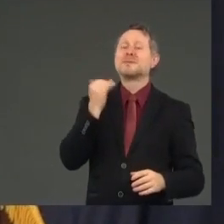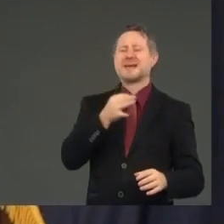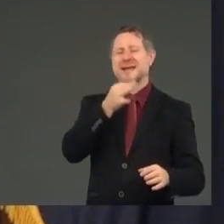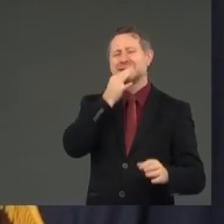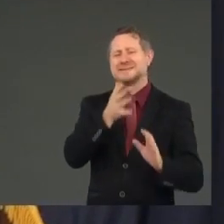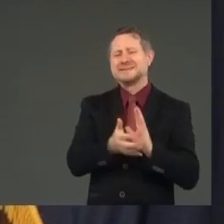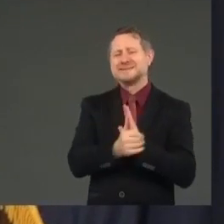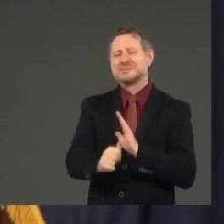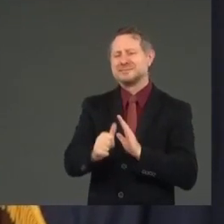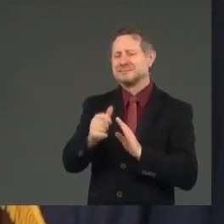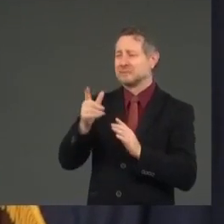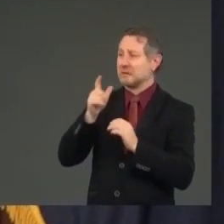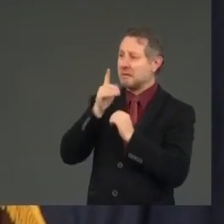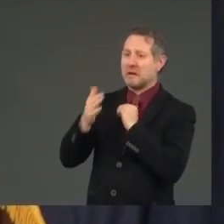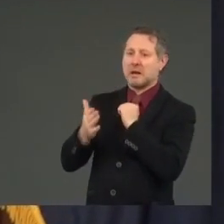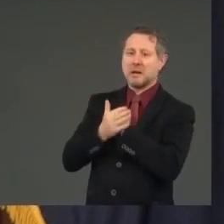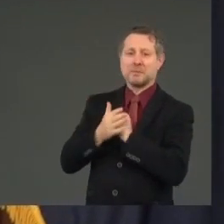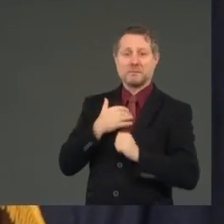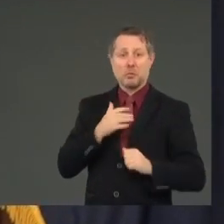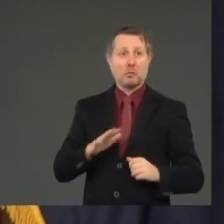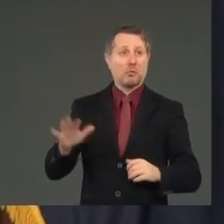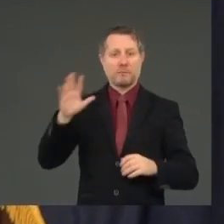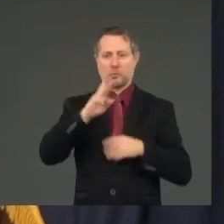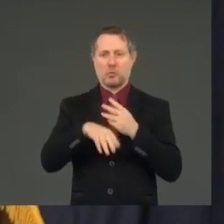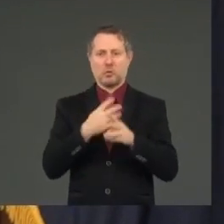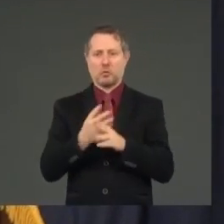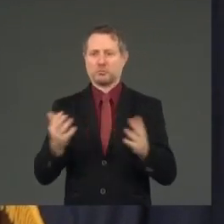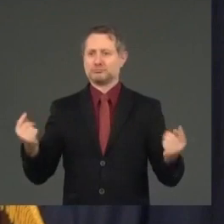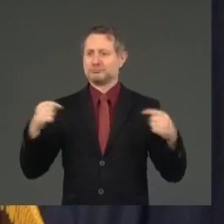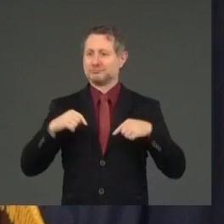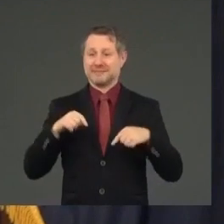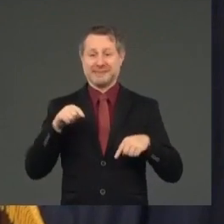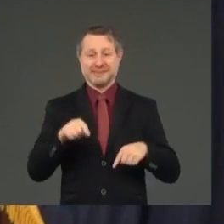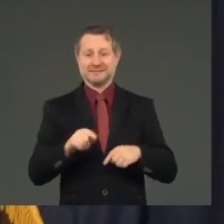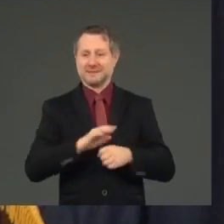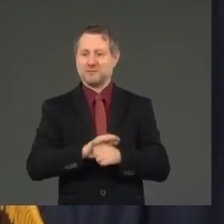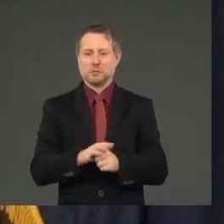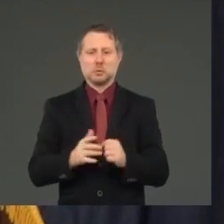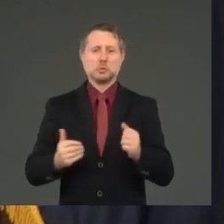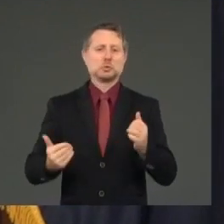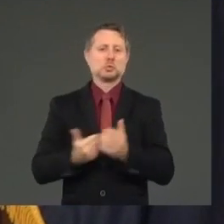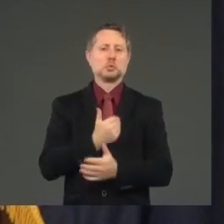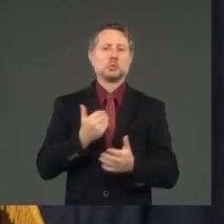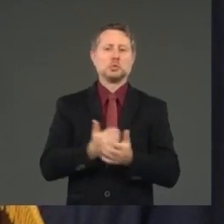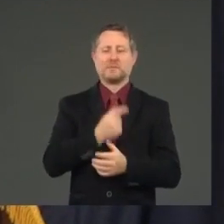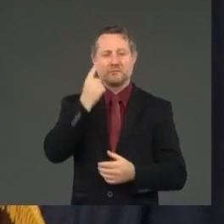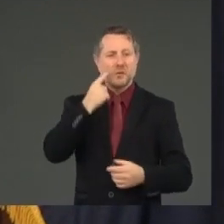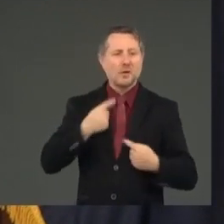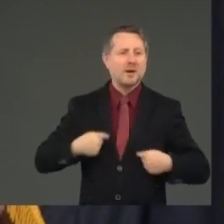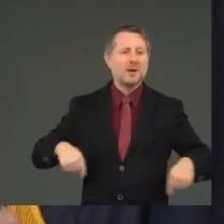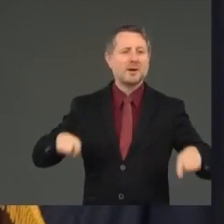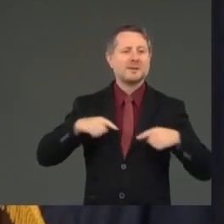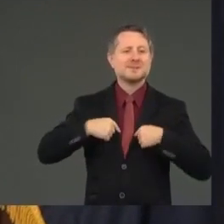INDICATORS. THE REASON WE HAVE GLOBAL